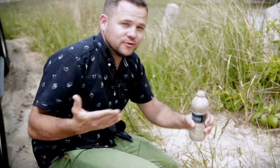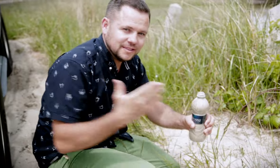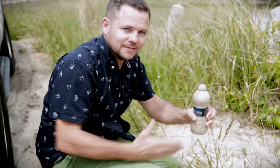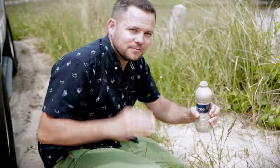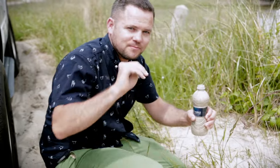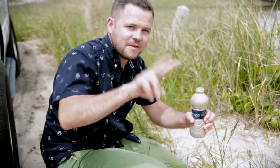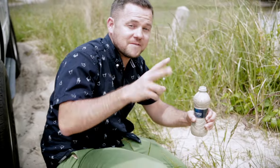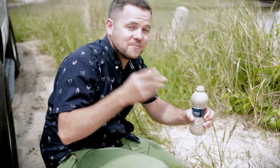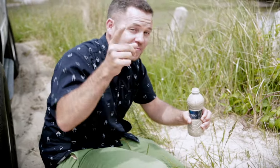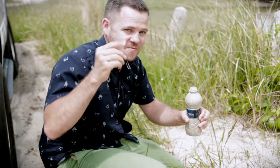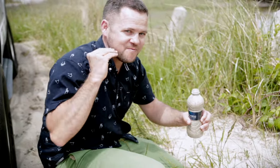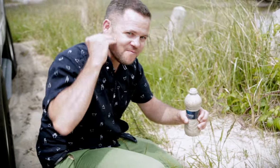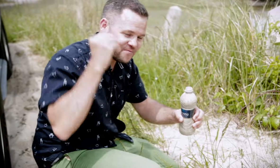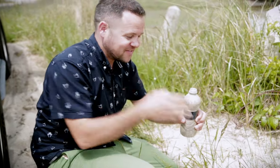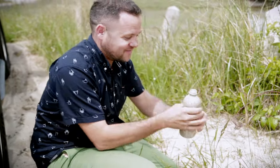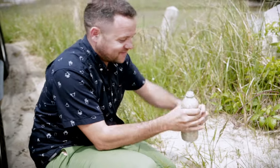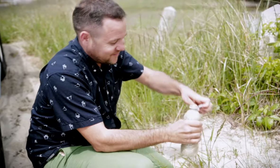I'm bringing some Martha's Vineyard home.